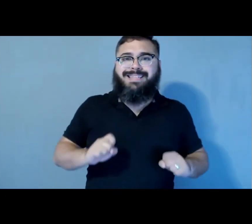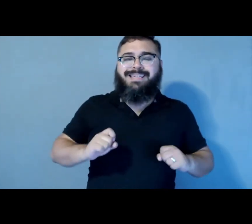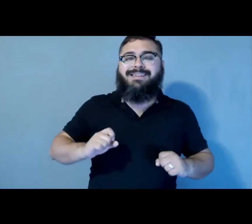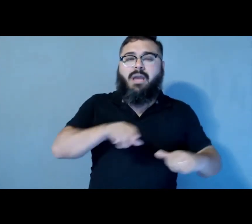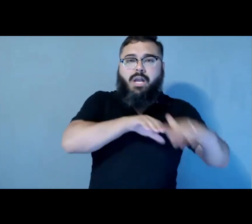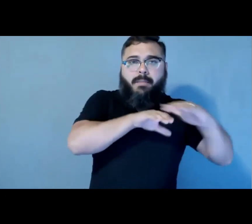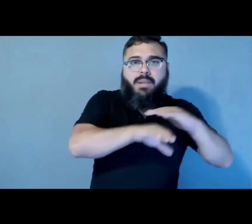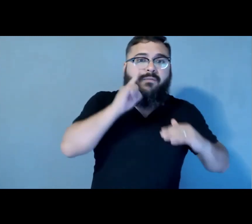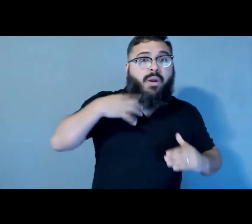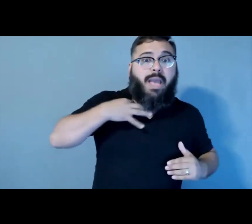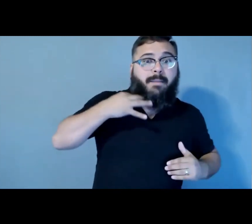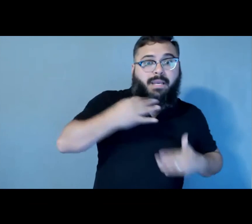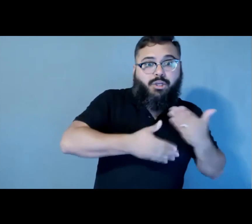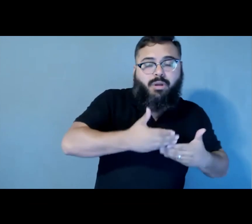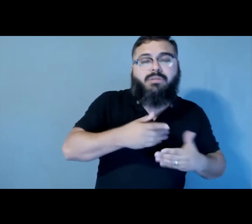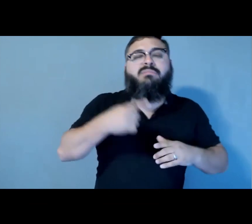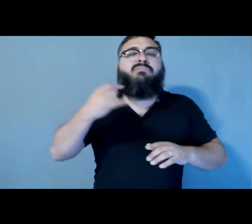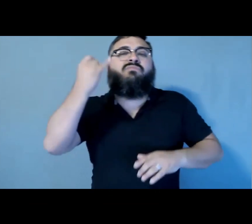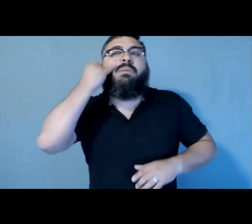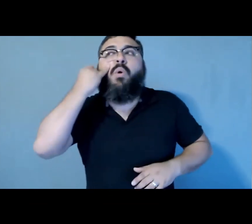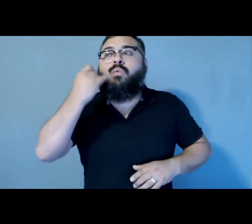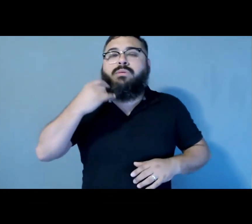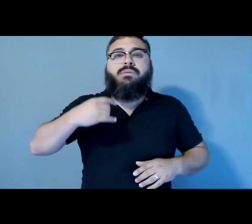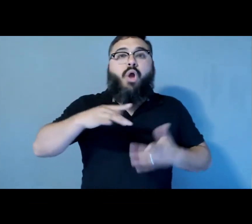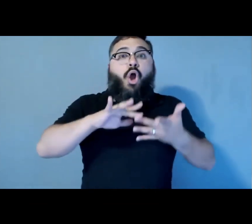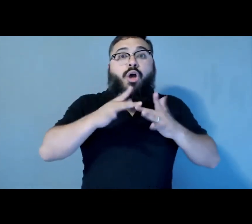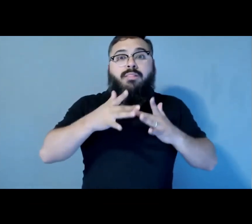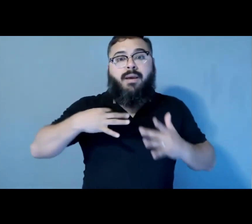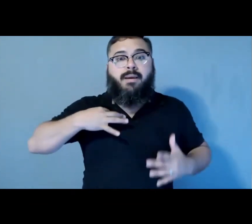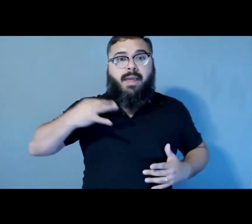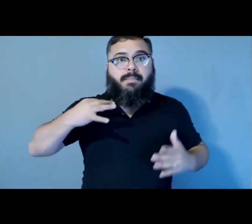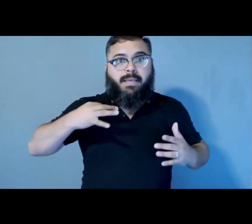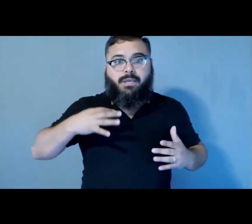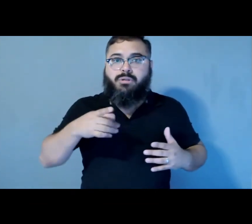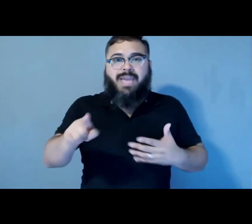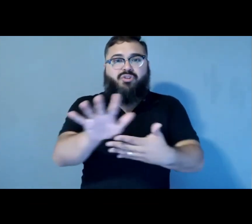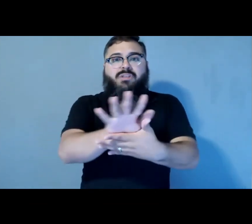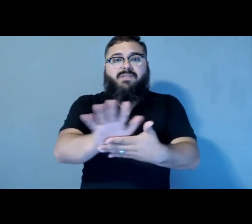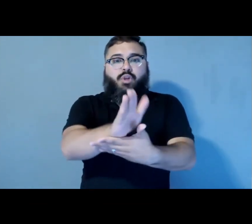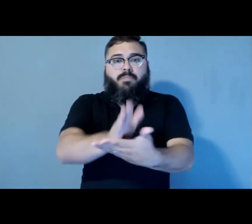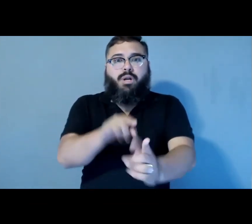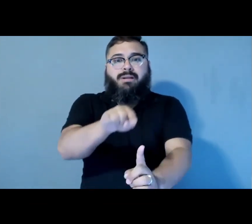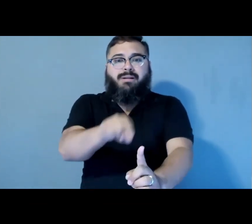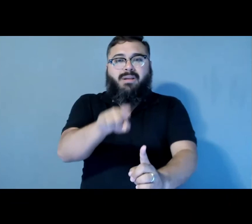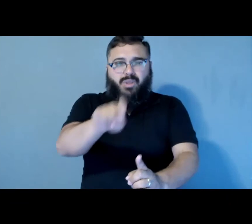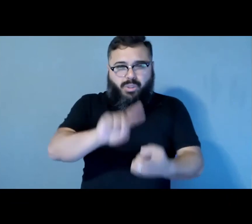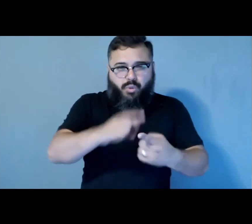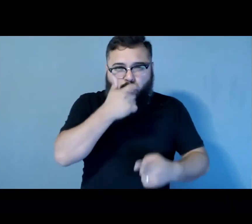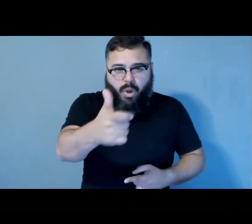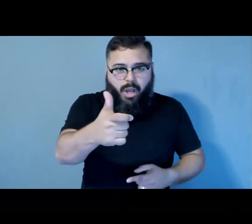For example, maybe if there's an online application and there's a video component of the application that you have to watch and then fill out